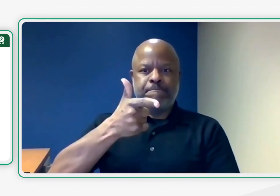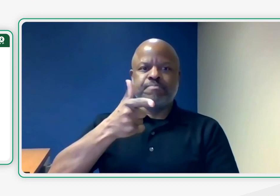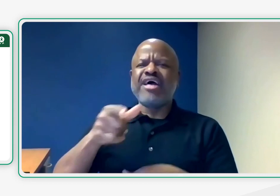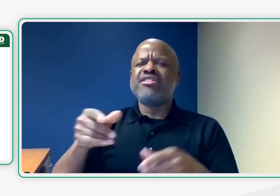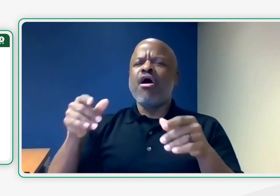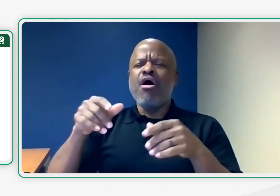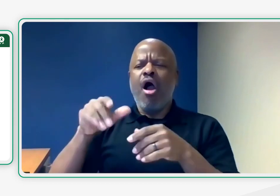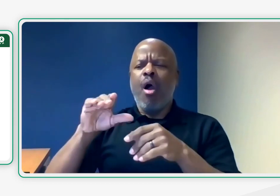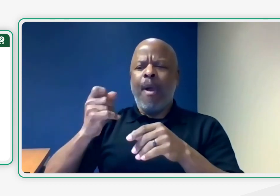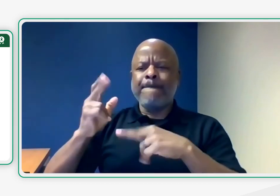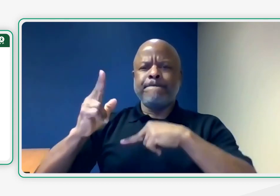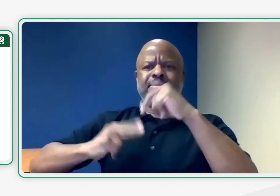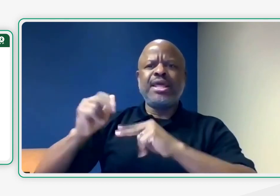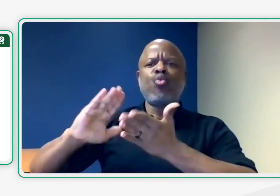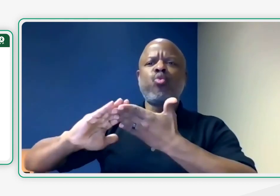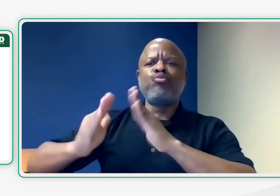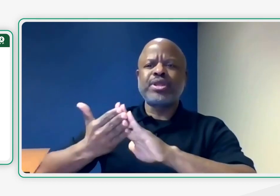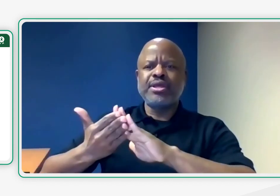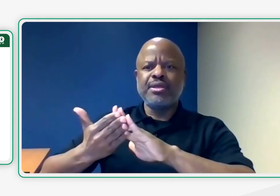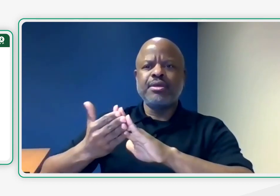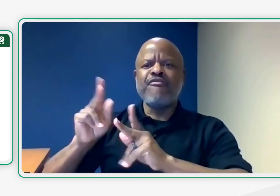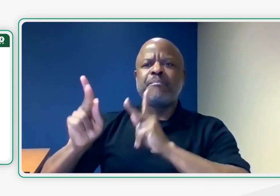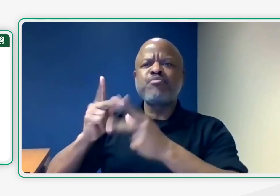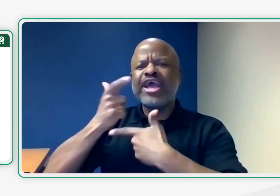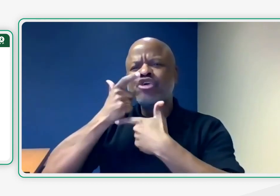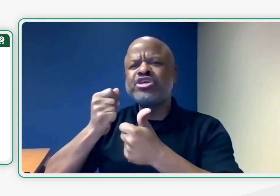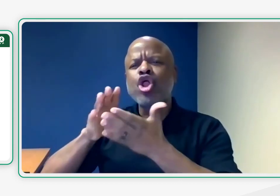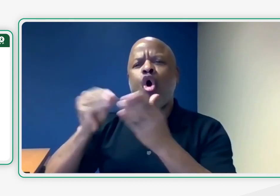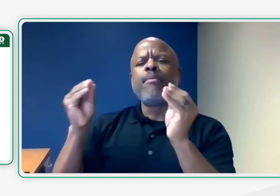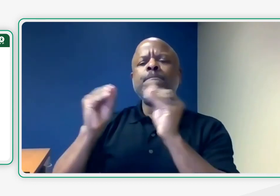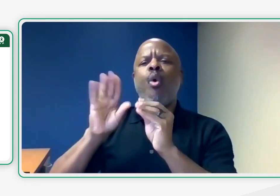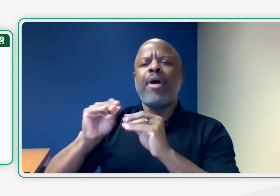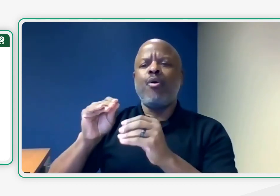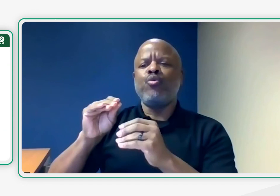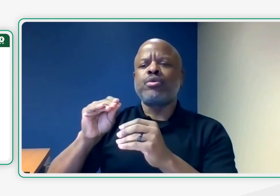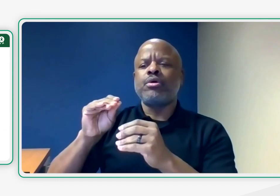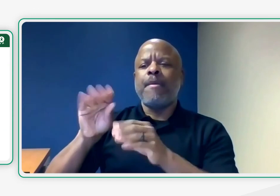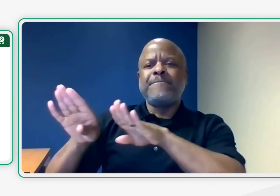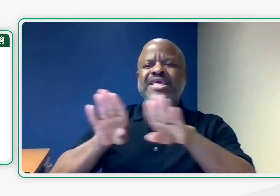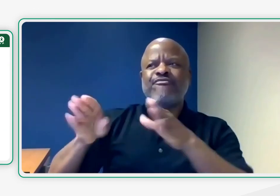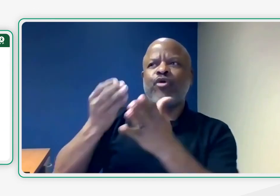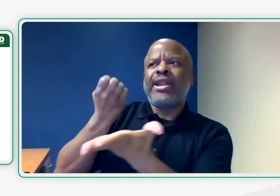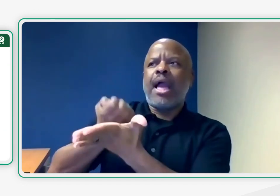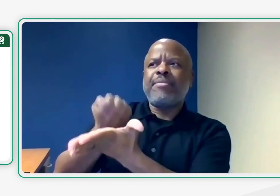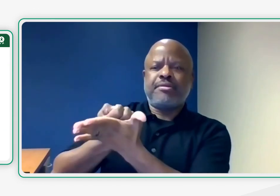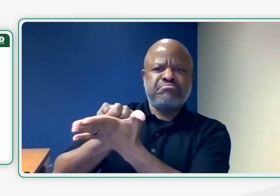Instagram at @aslcoachstrategypartners. Here, we want to build a community of people